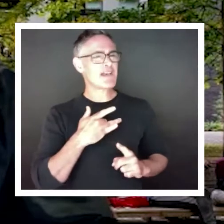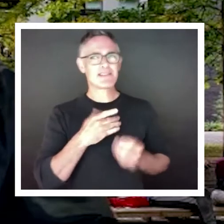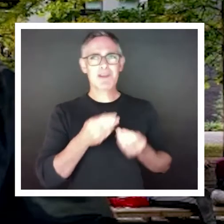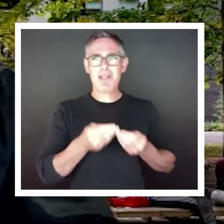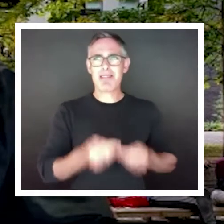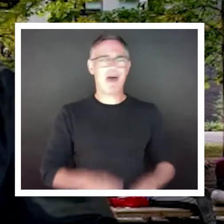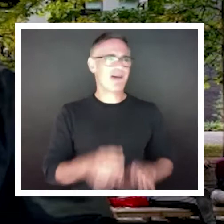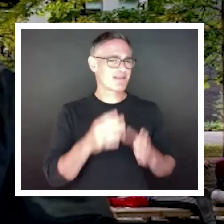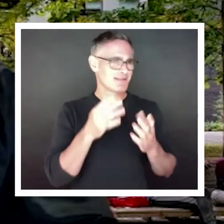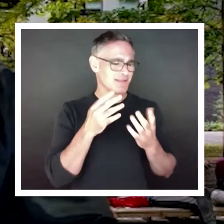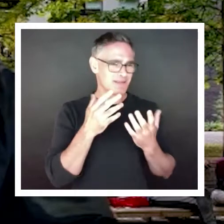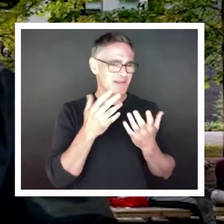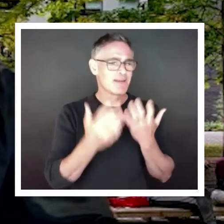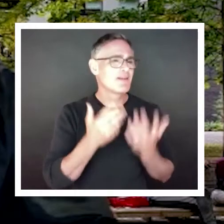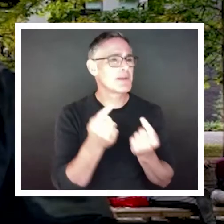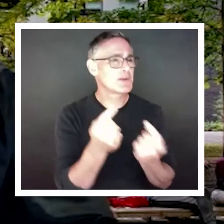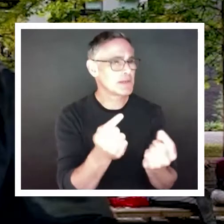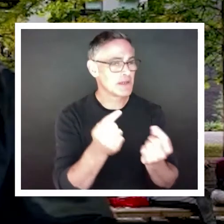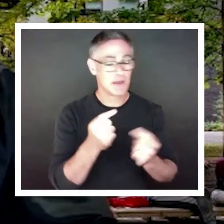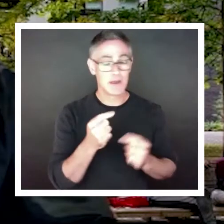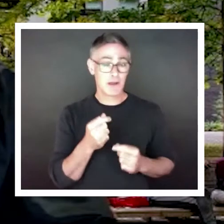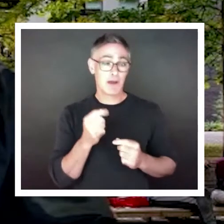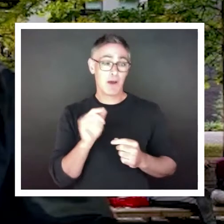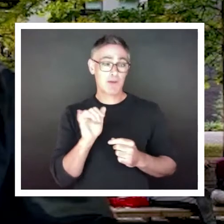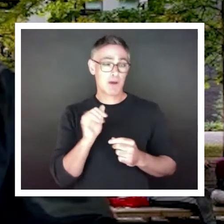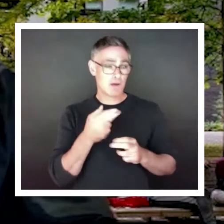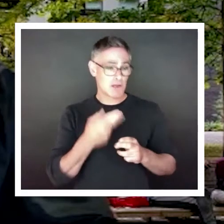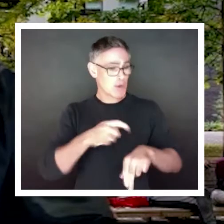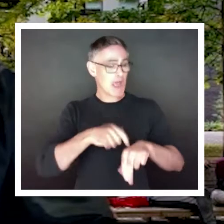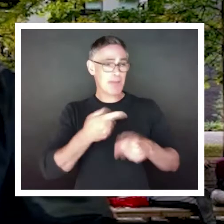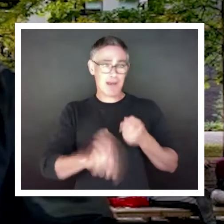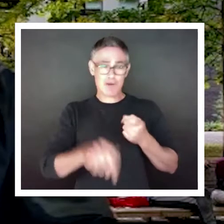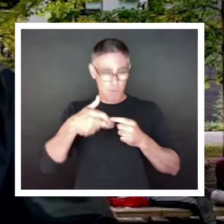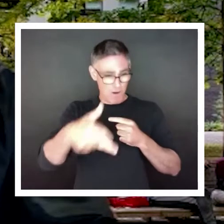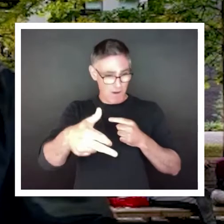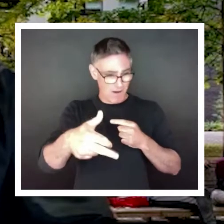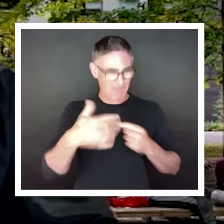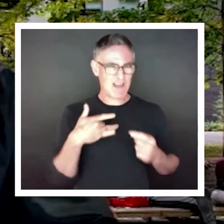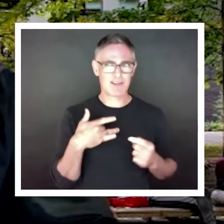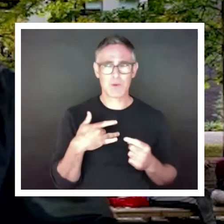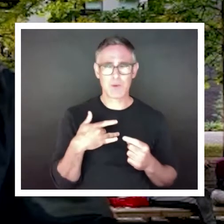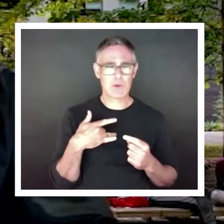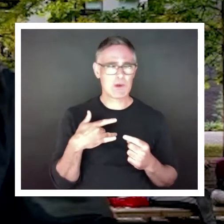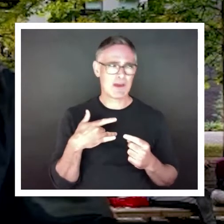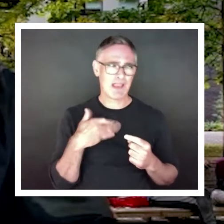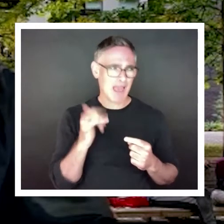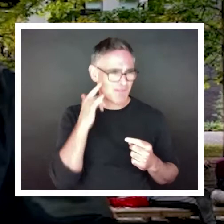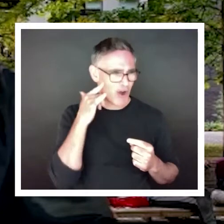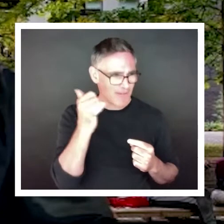From not being able to walk for a time that felt like it never ended to experiencing the loss of loved ones.